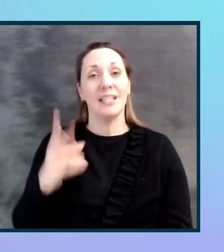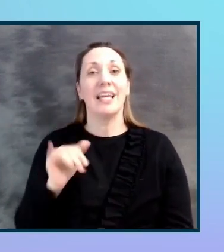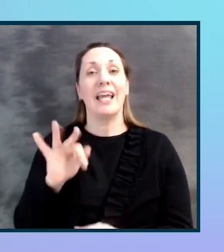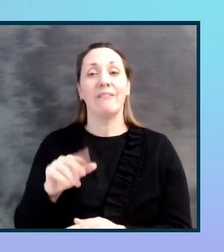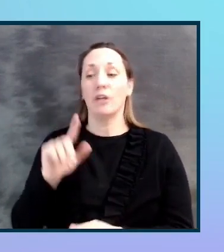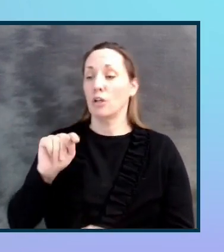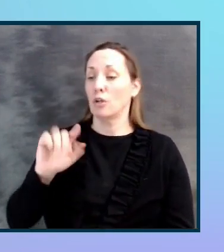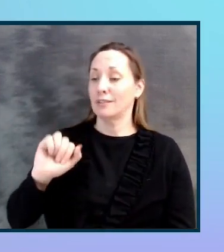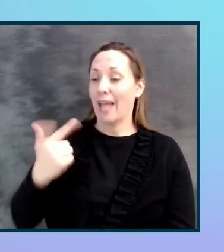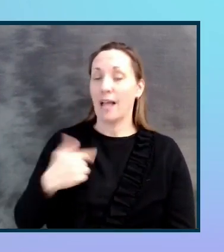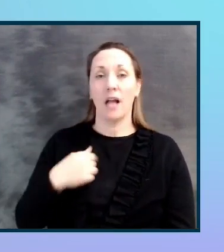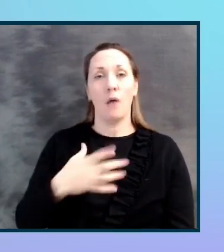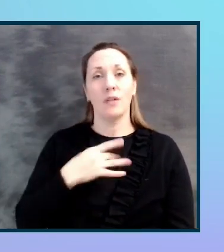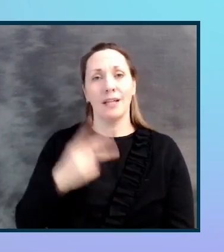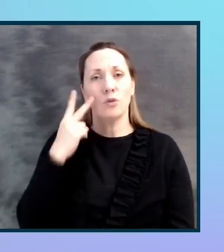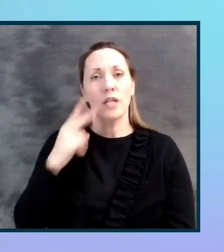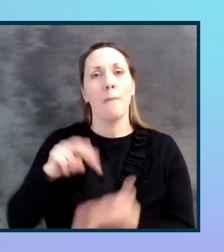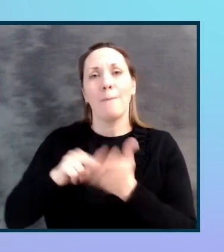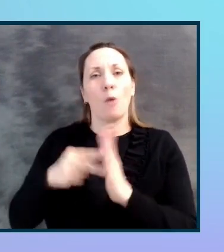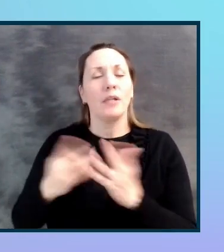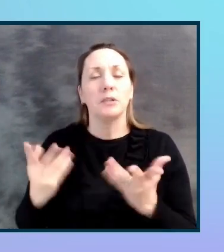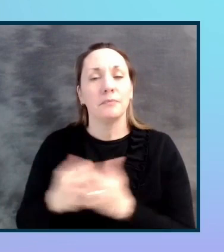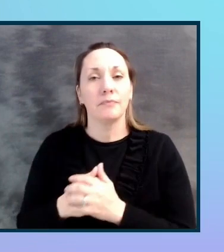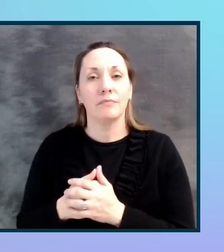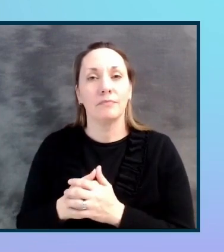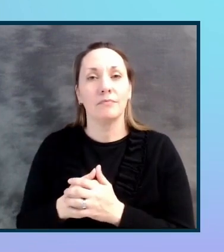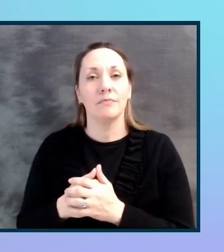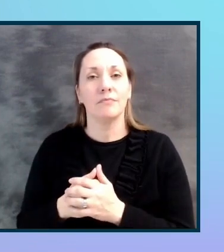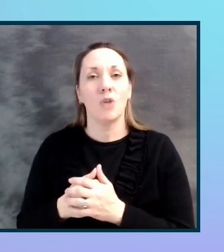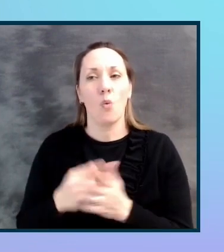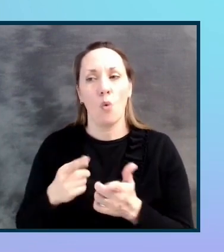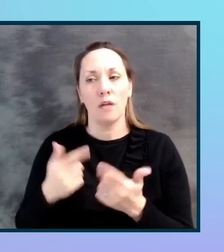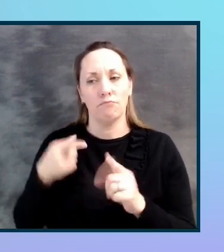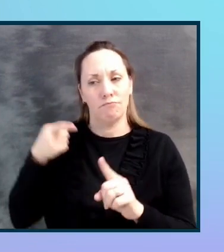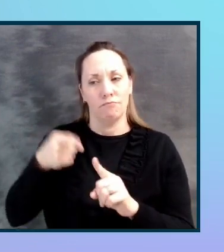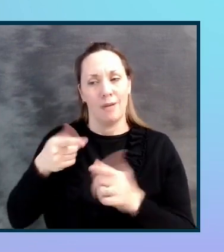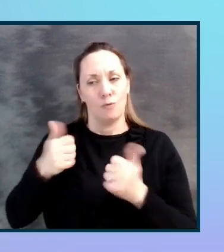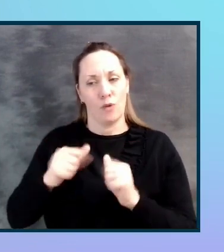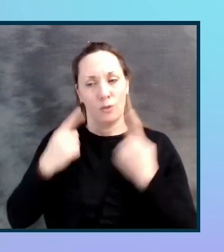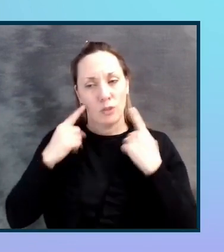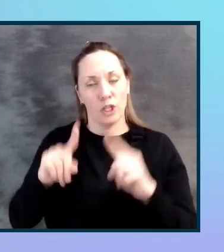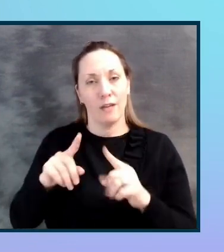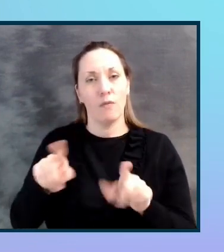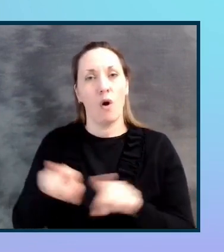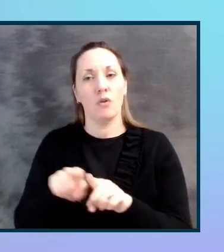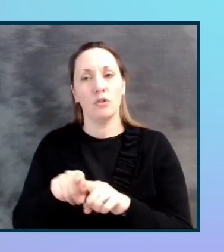I would like to see what is the purpose of it, right? What's the action I'm trying to achieve and then also what's this role, right?